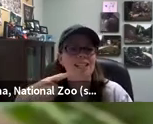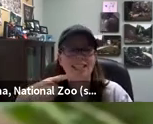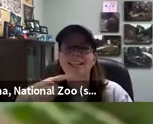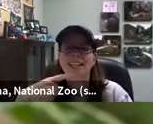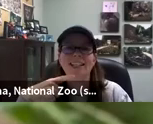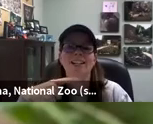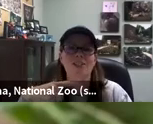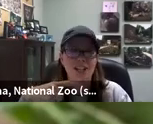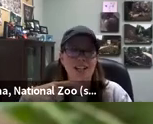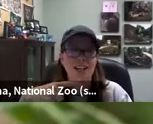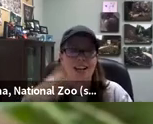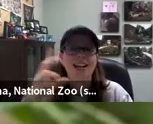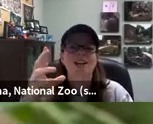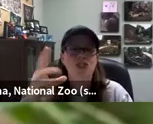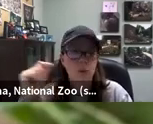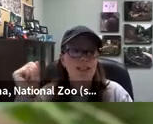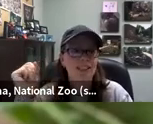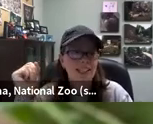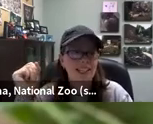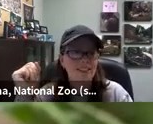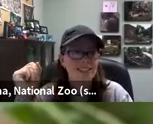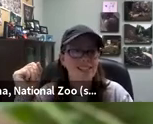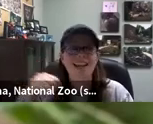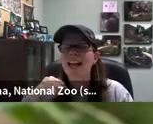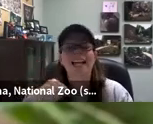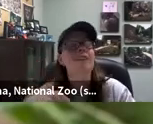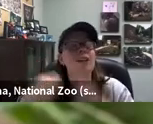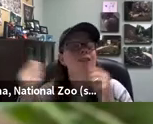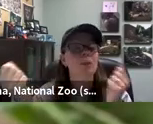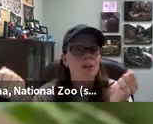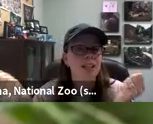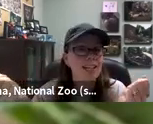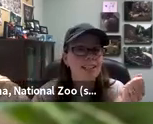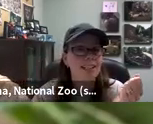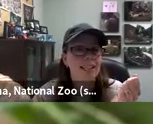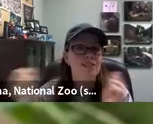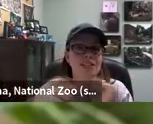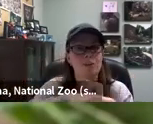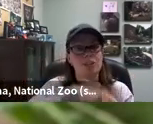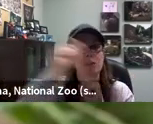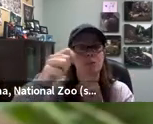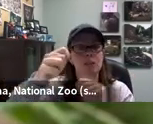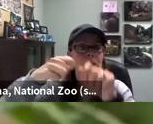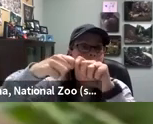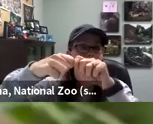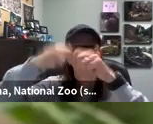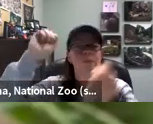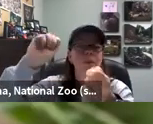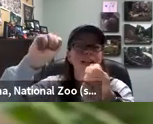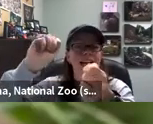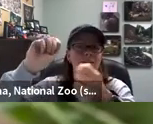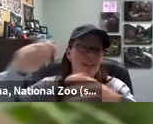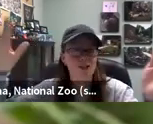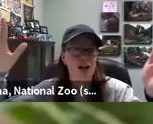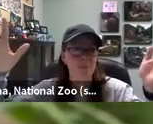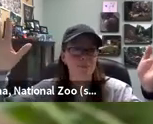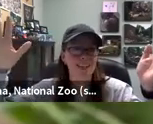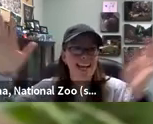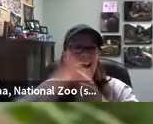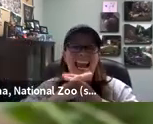sitting in that tree chewing the leaves. And even if they weren't eating the leaves, they would just pull them up, rip